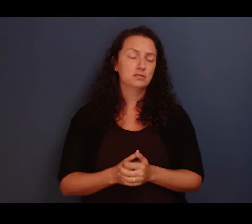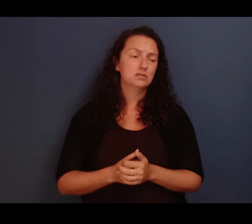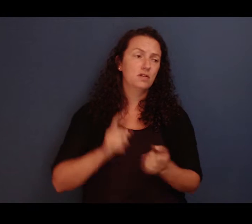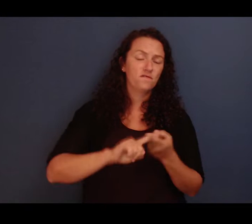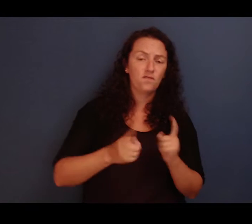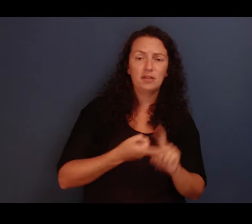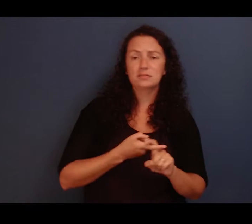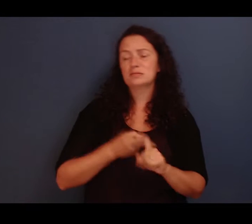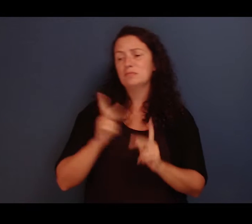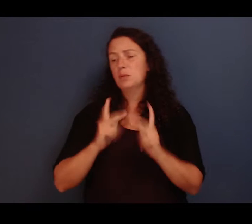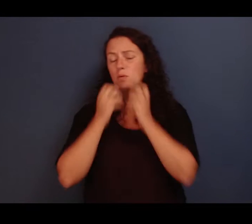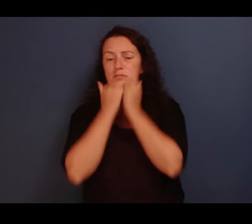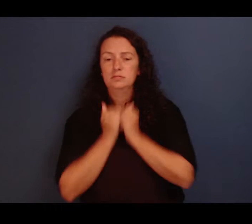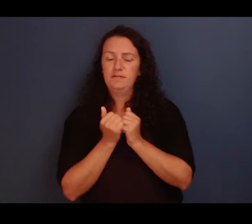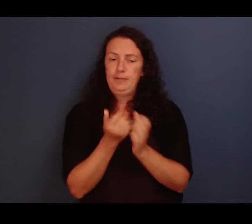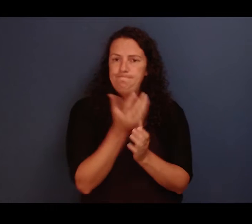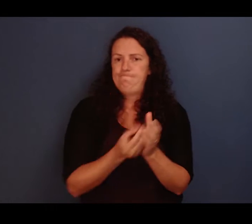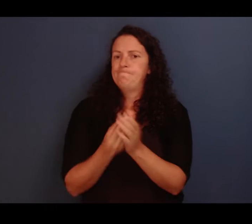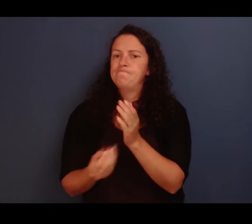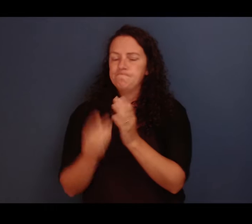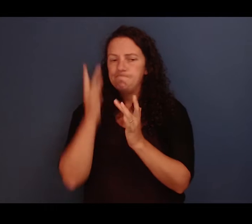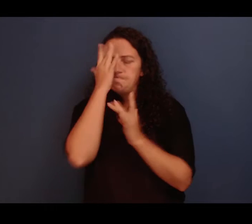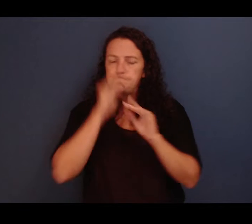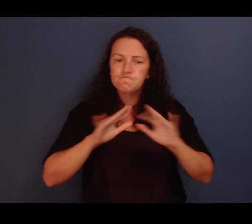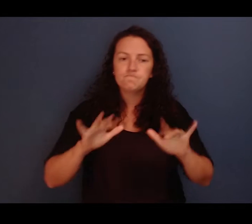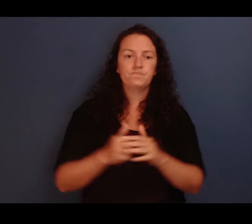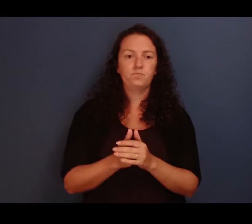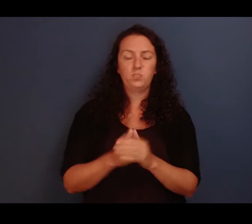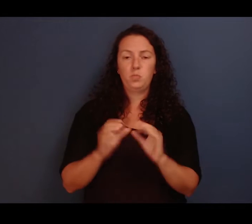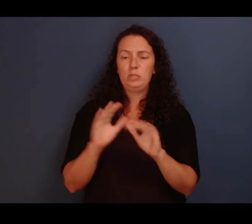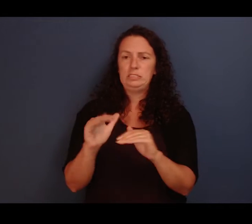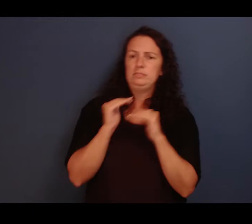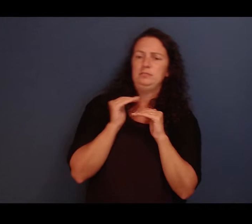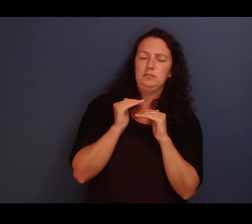friends and loved ones to a deadly virus. We have faced severe restrictions in our personal